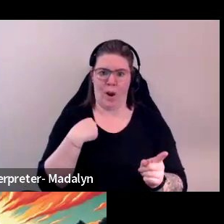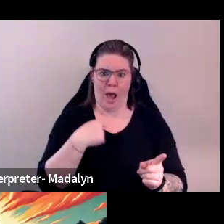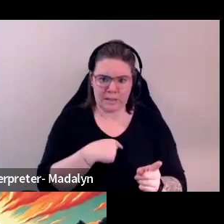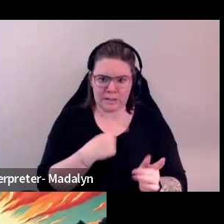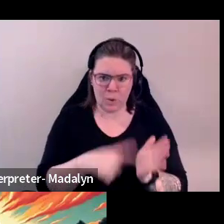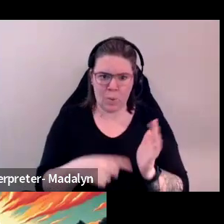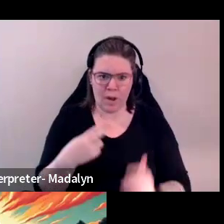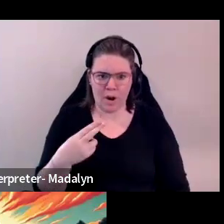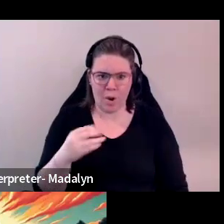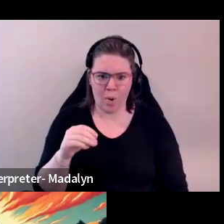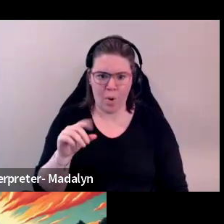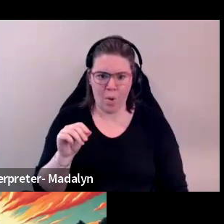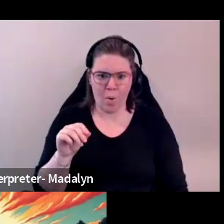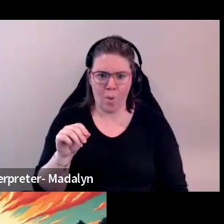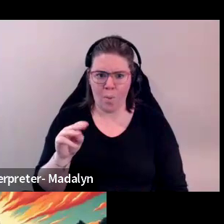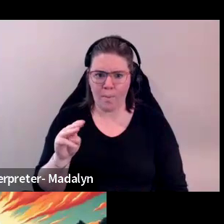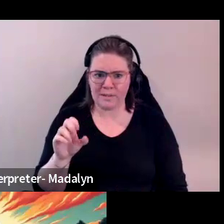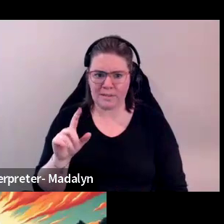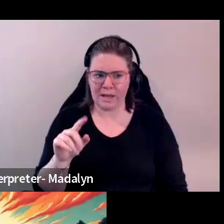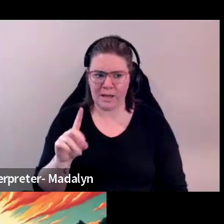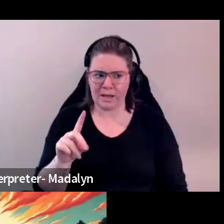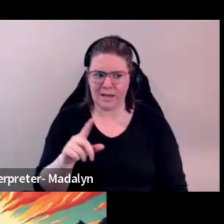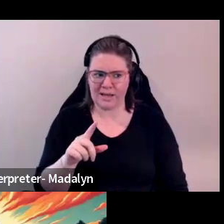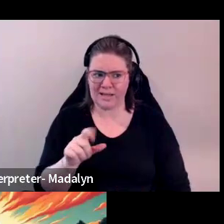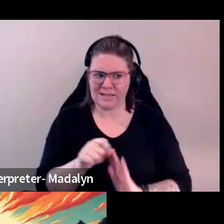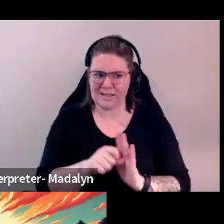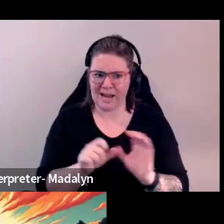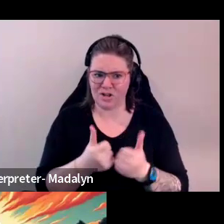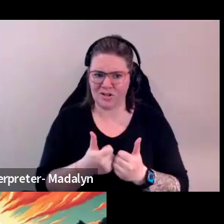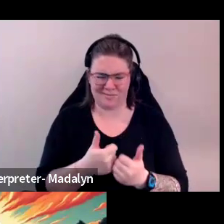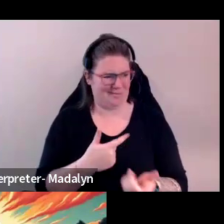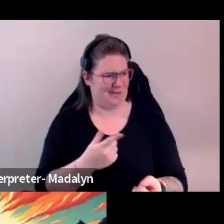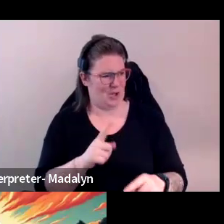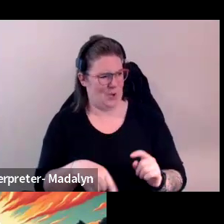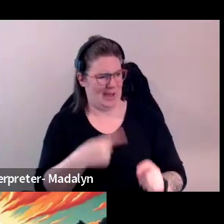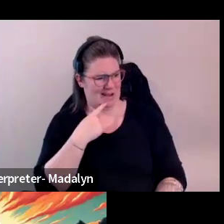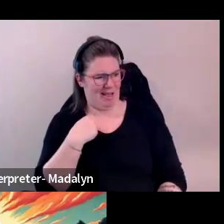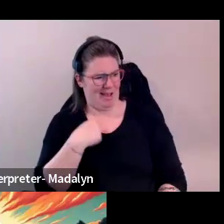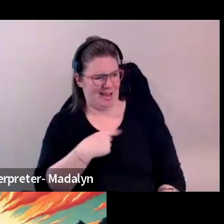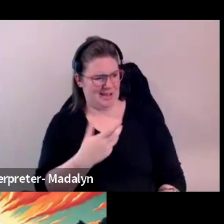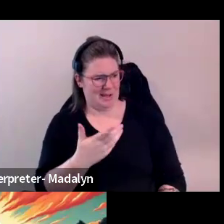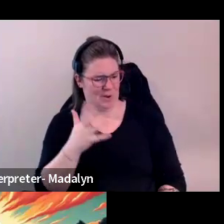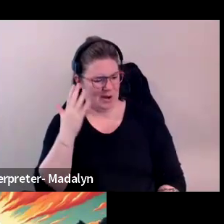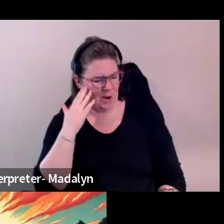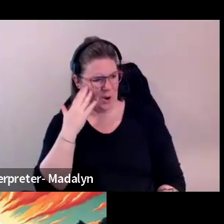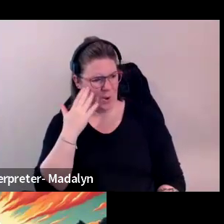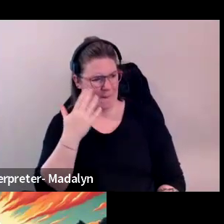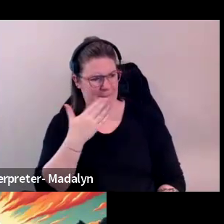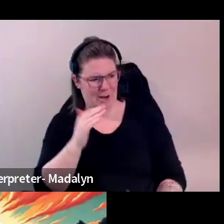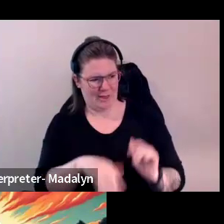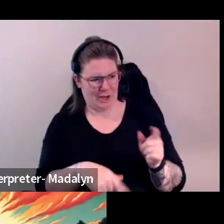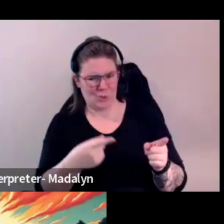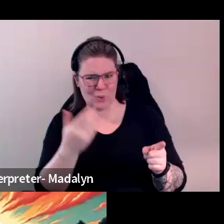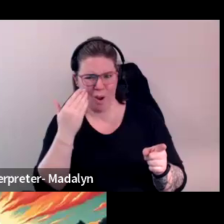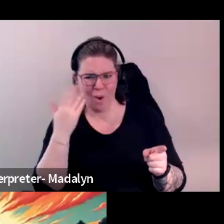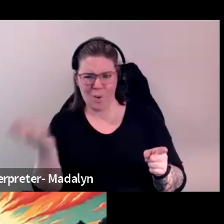Don Dew: and I'm like it was the State Agency, and I'm like you can't tell us what Olmstead is. We know what Olmstead is better than you know what Olmstead is.